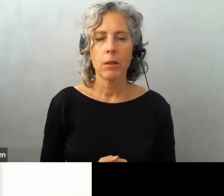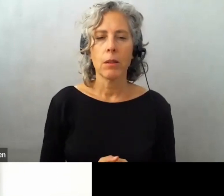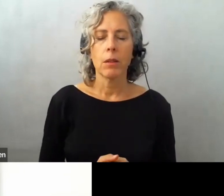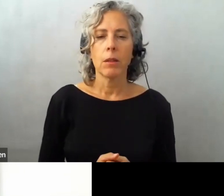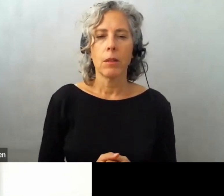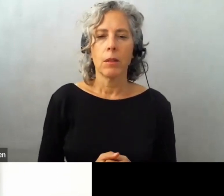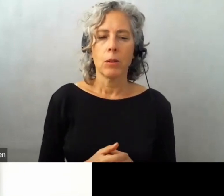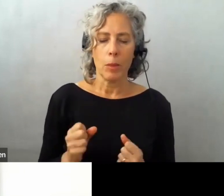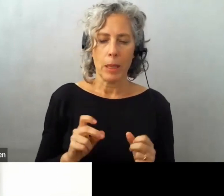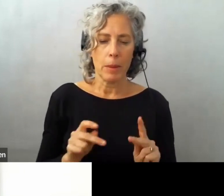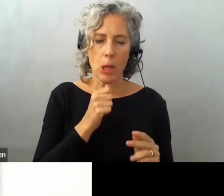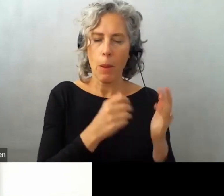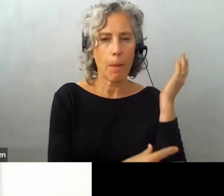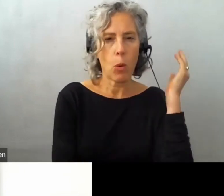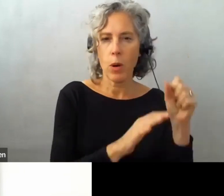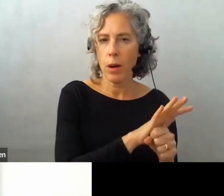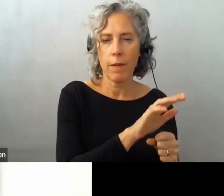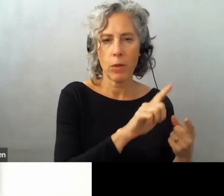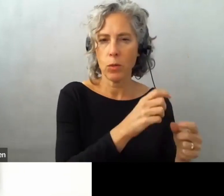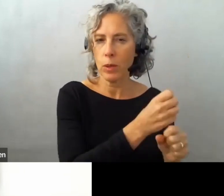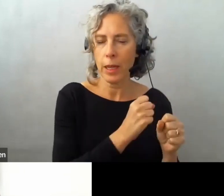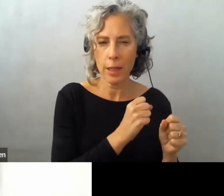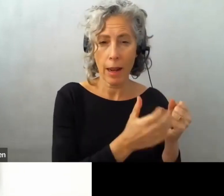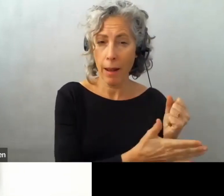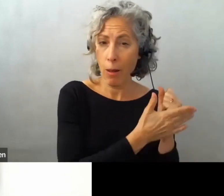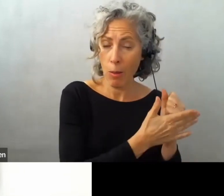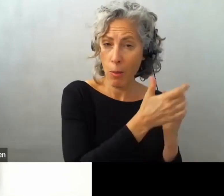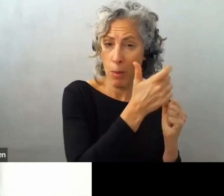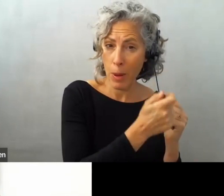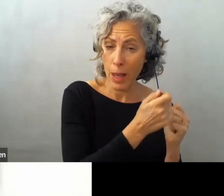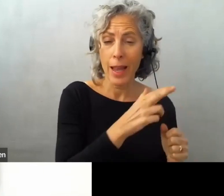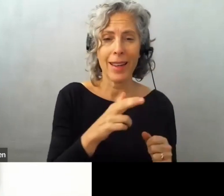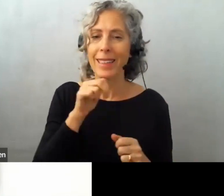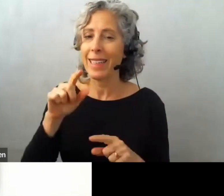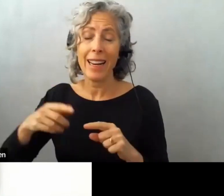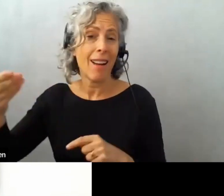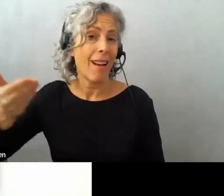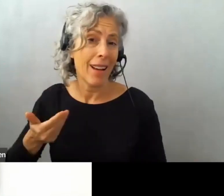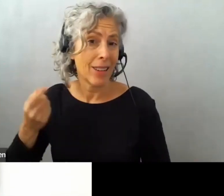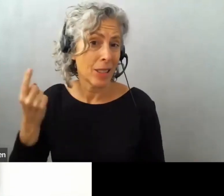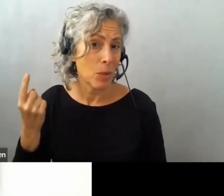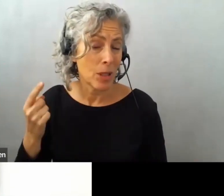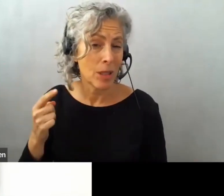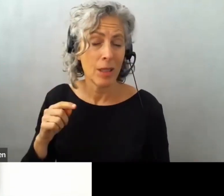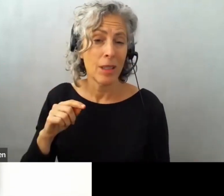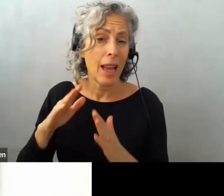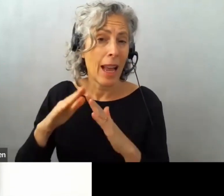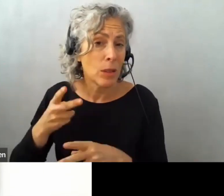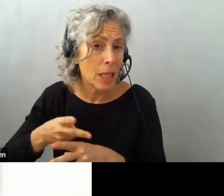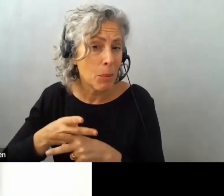are not poor enough to qualify for Medicaid, and not rich enough to hire a maid, or housekeeper for board or